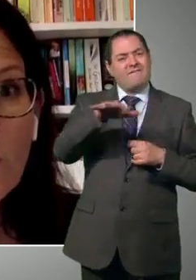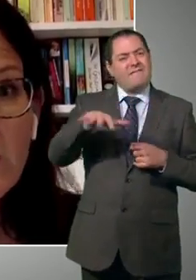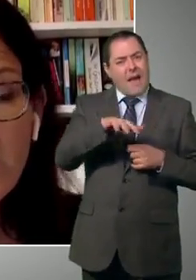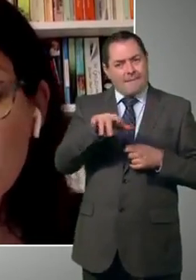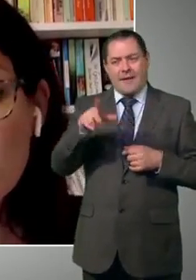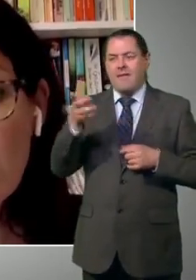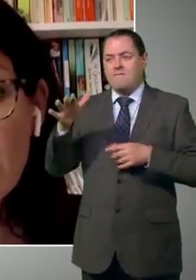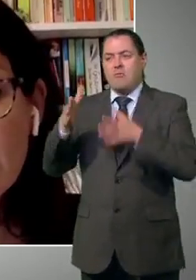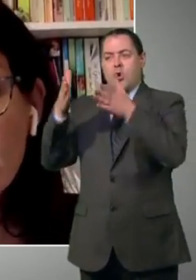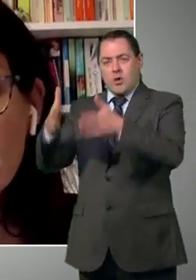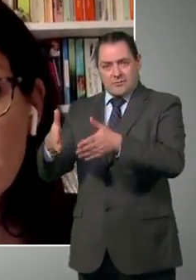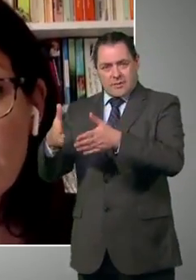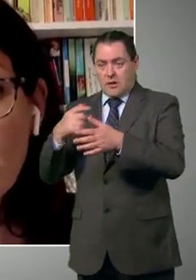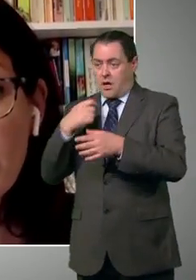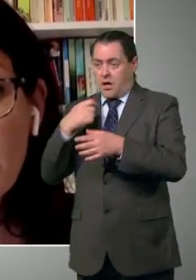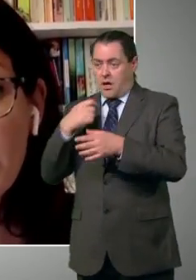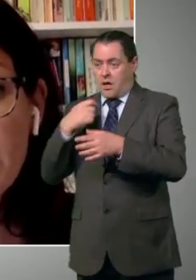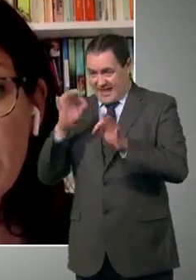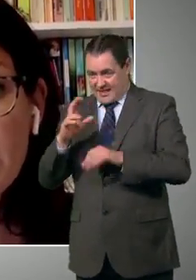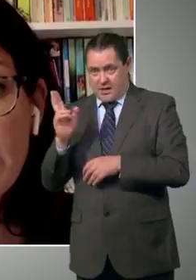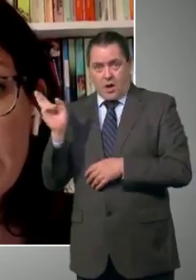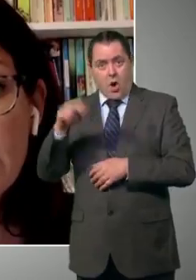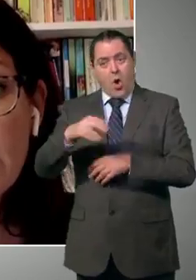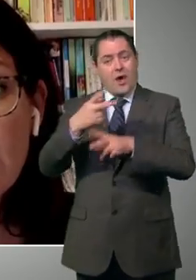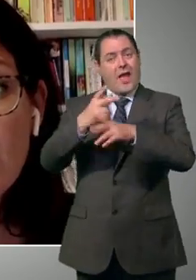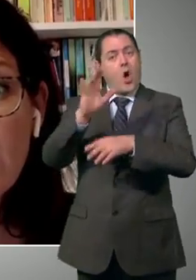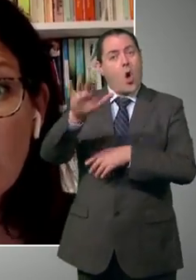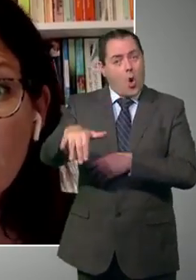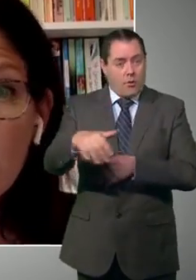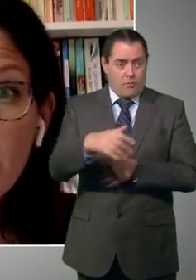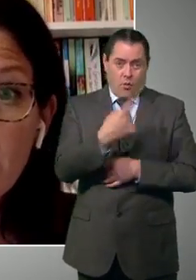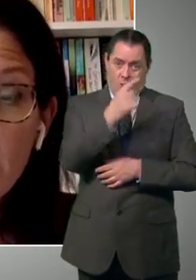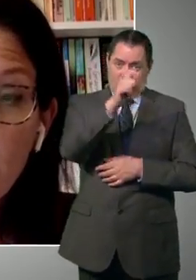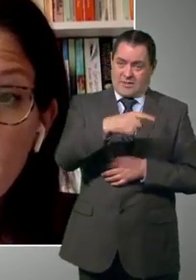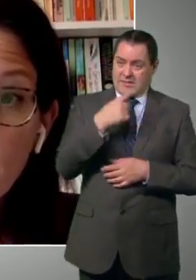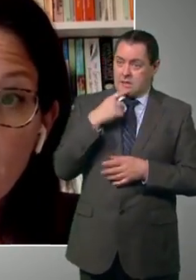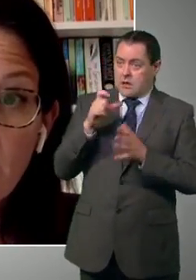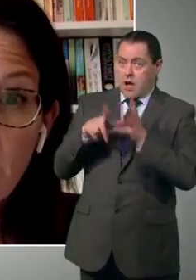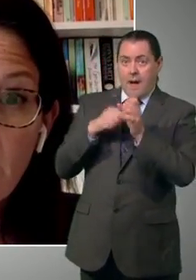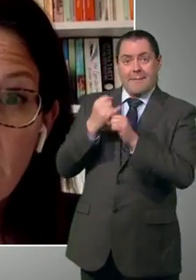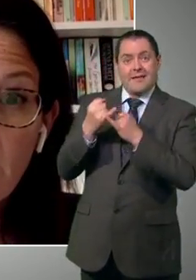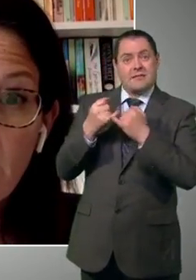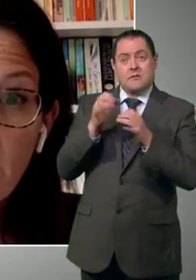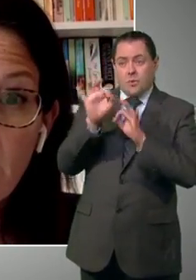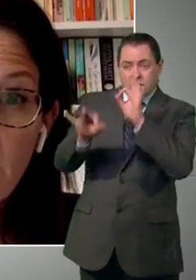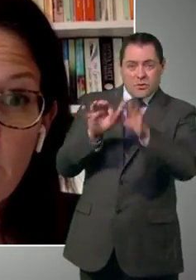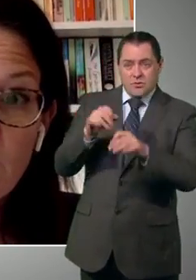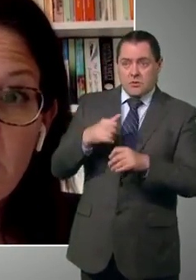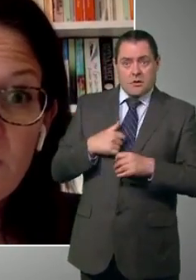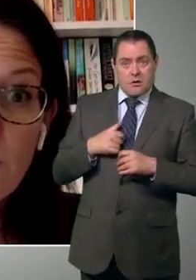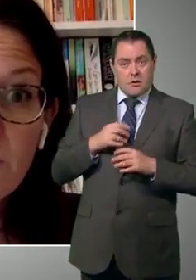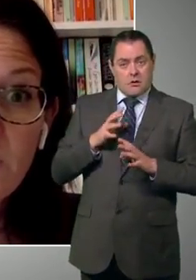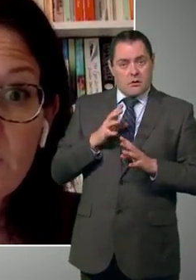being tested once said she cried when she heard Dominic Cummings testimony and she said, I will not be the only